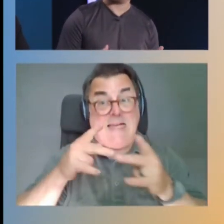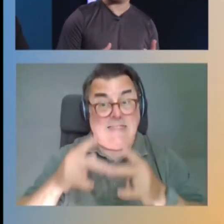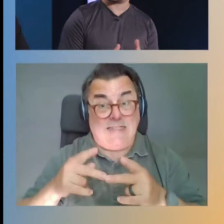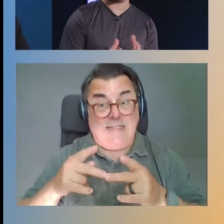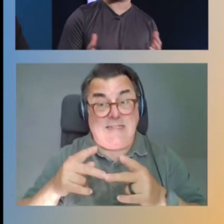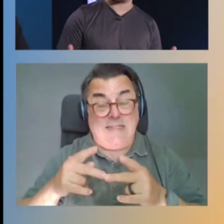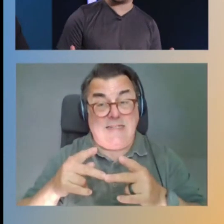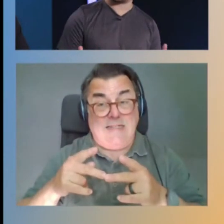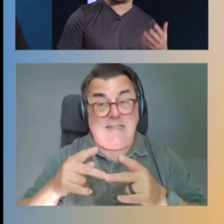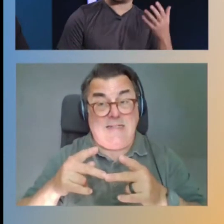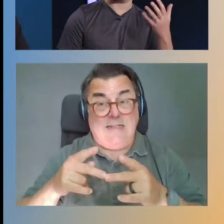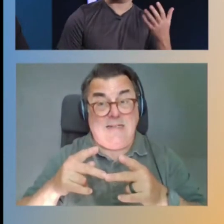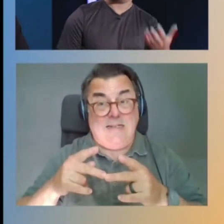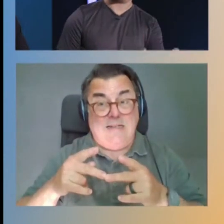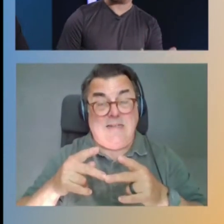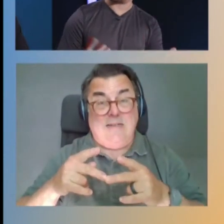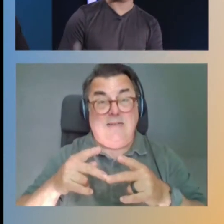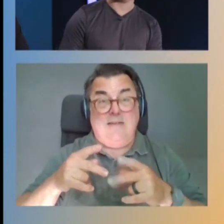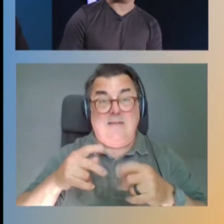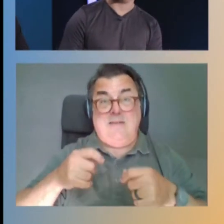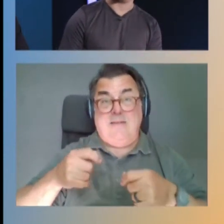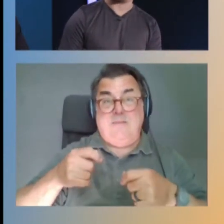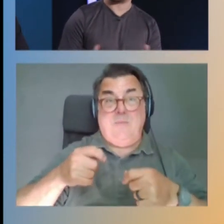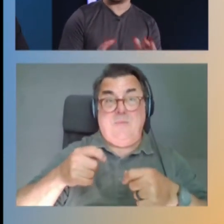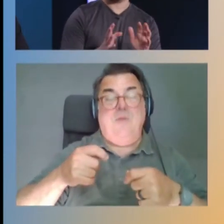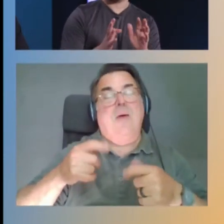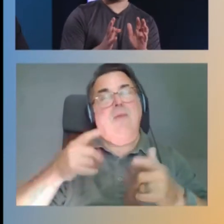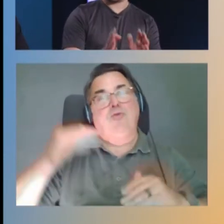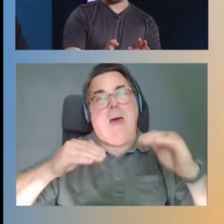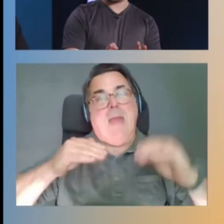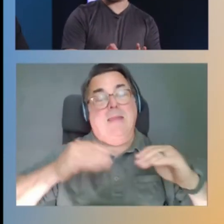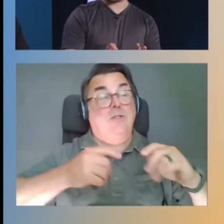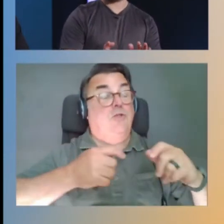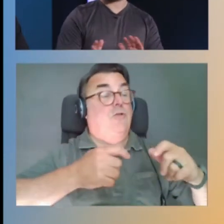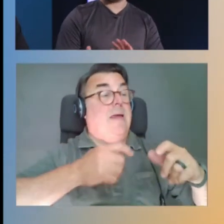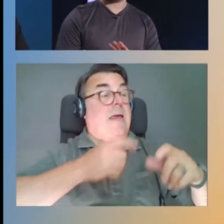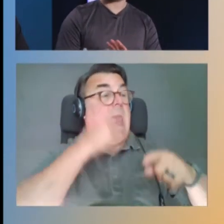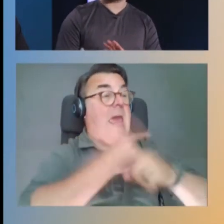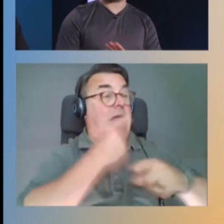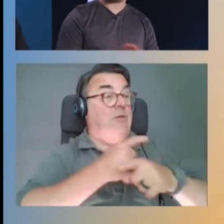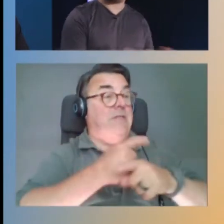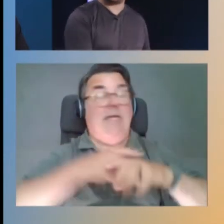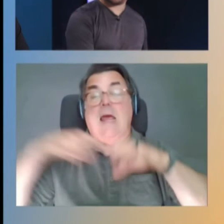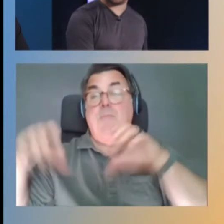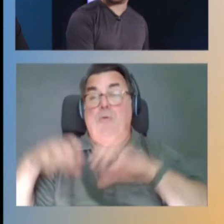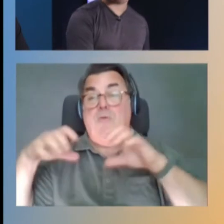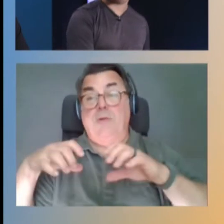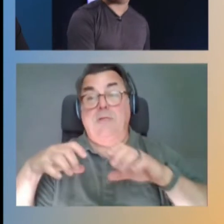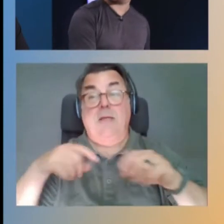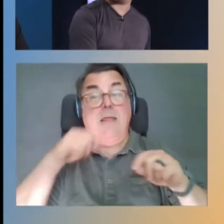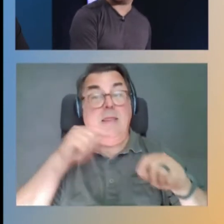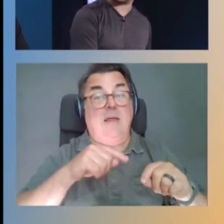in order to trade off between performance and accuracy. So in this run, we went with a full floating 0.32 model